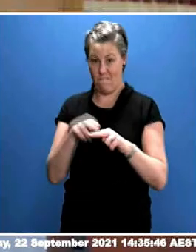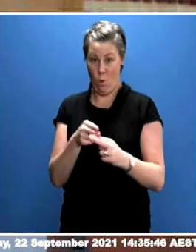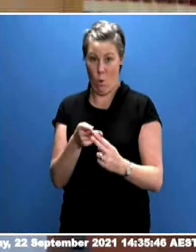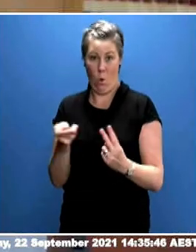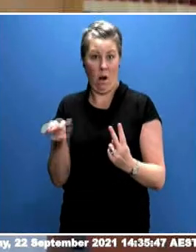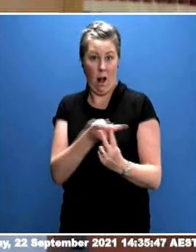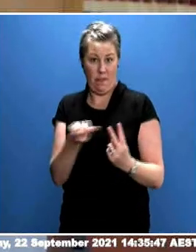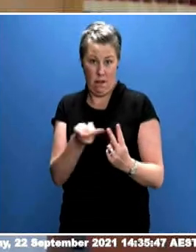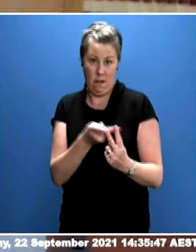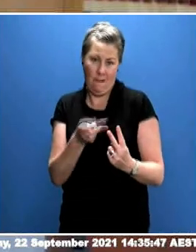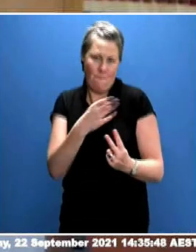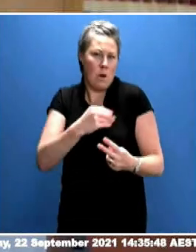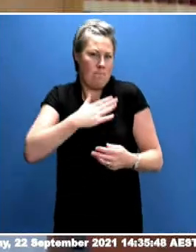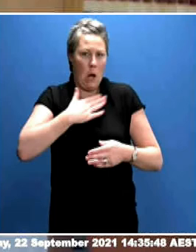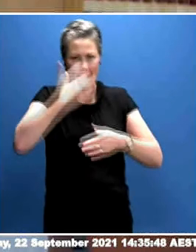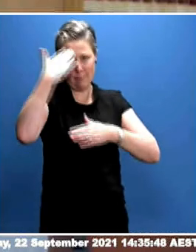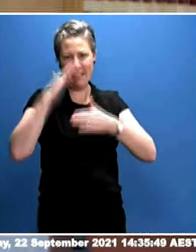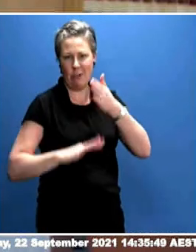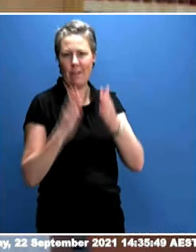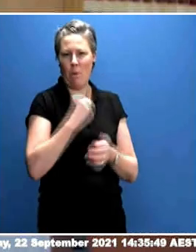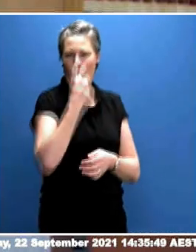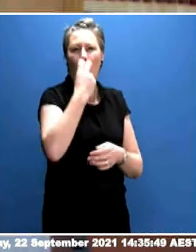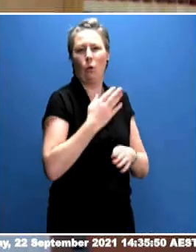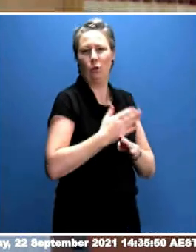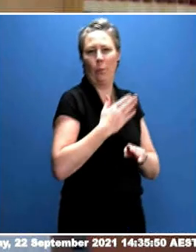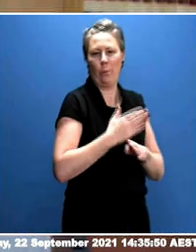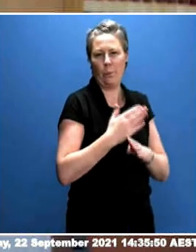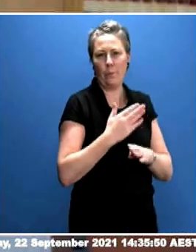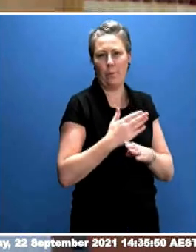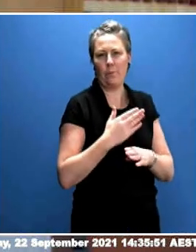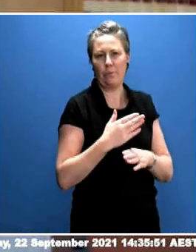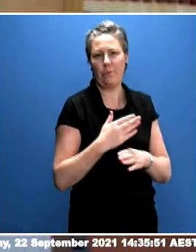my experience in my previous roles, in my professional qualifications ---